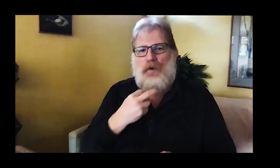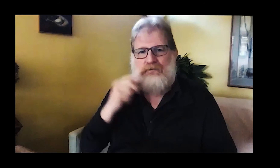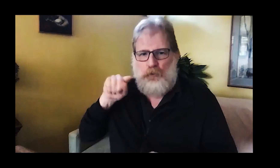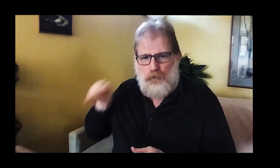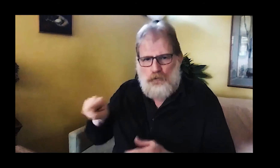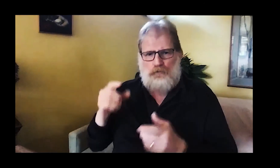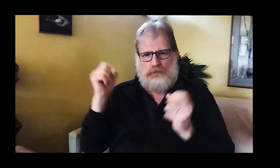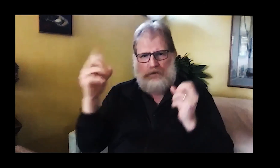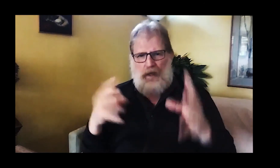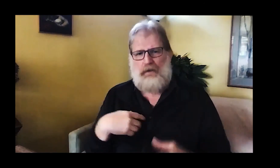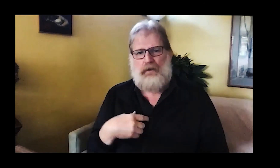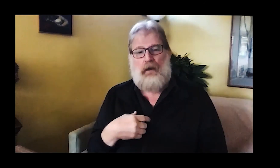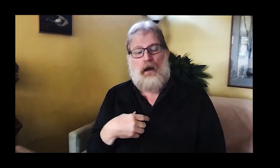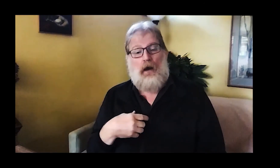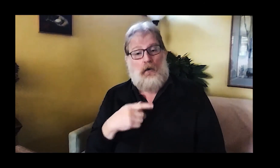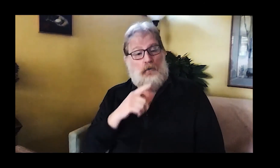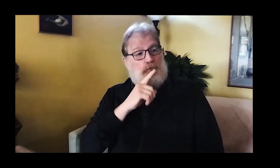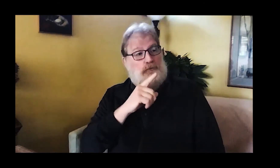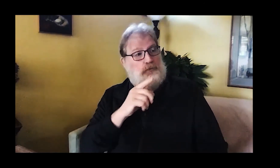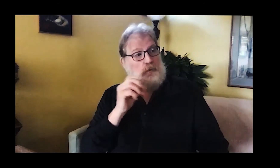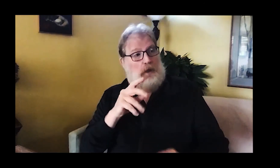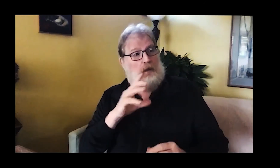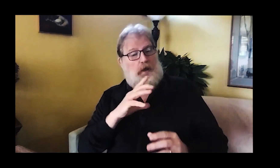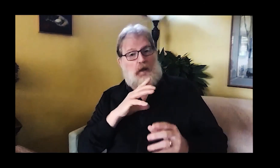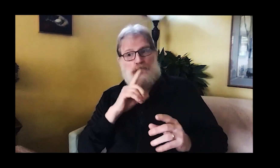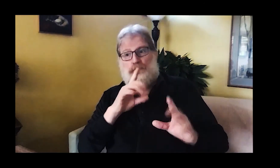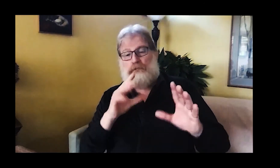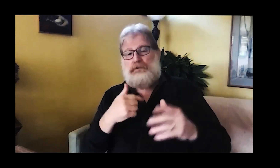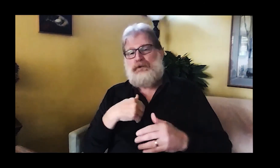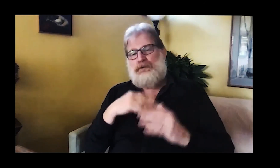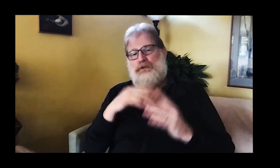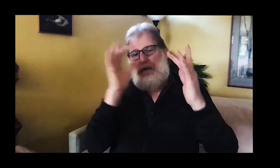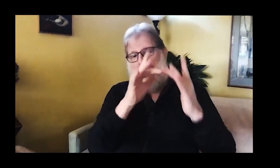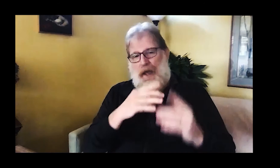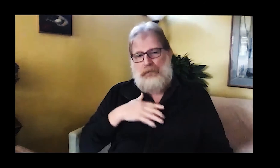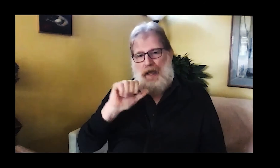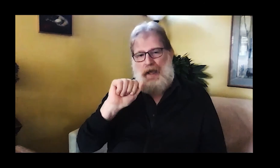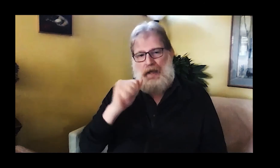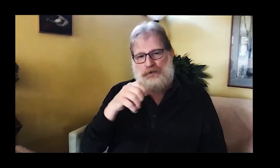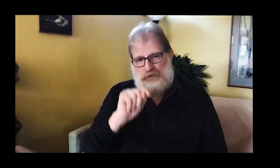how you would communicate and sign. I thought, okay great, so I got in touch with my agent,